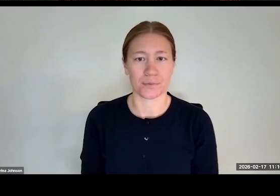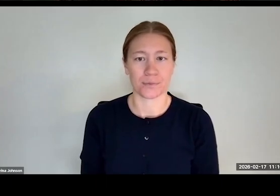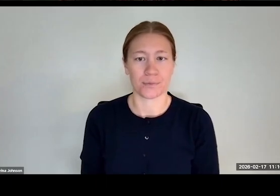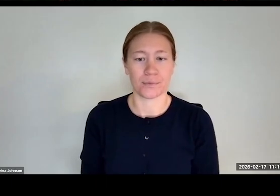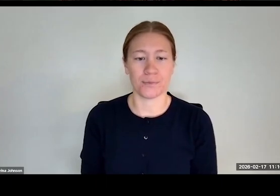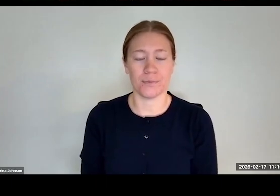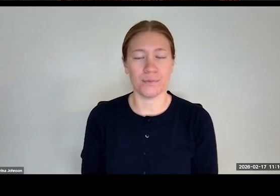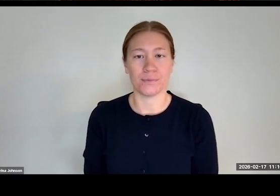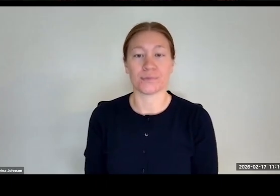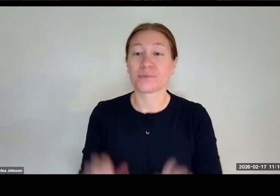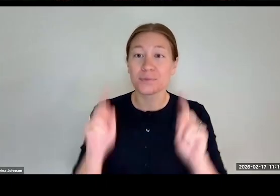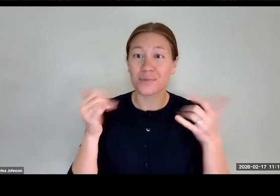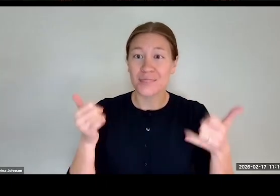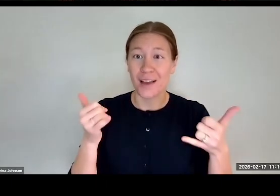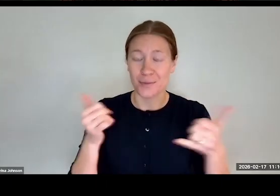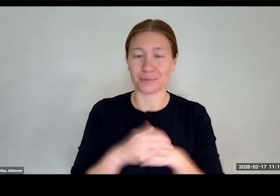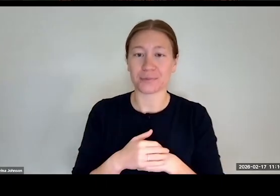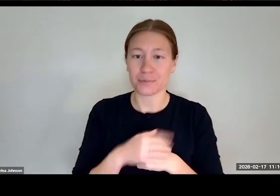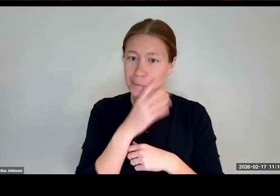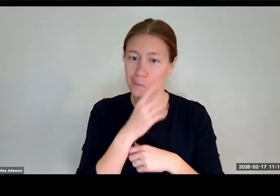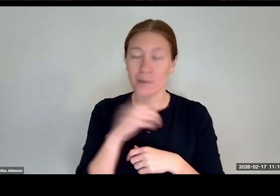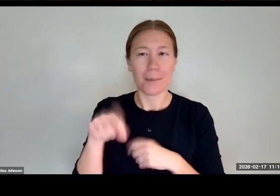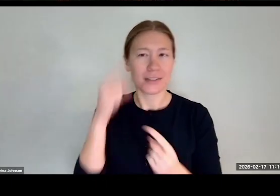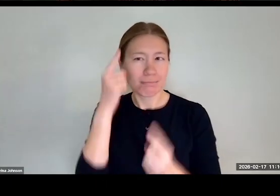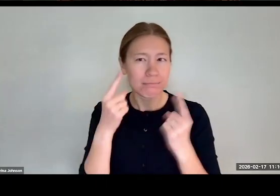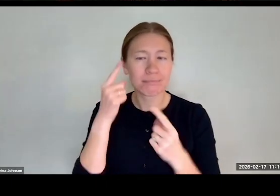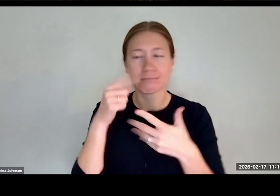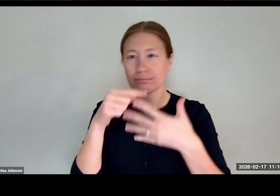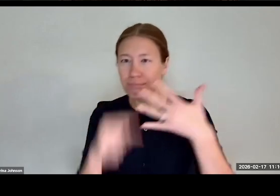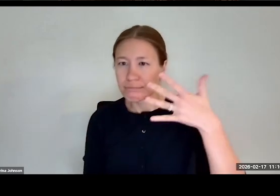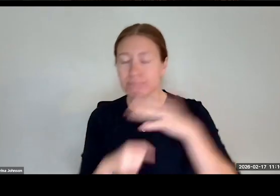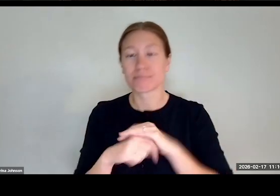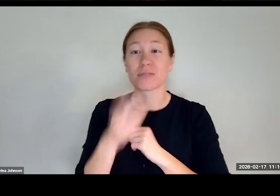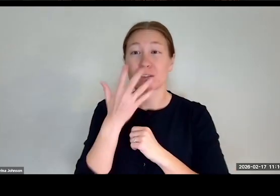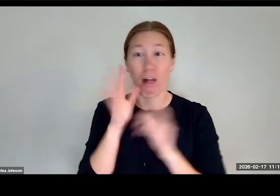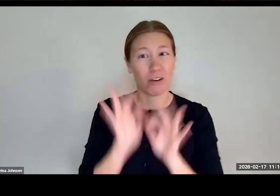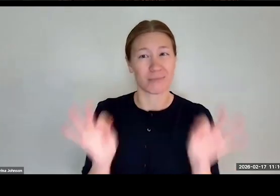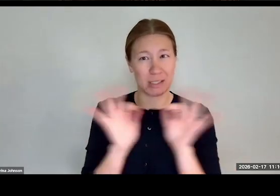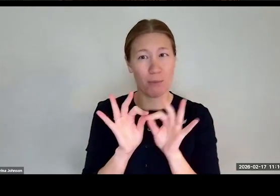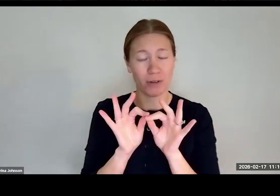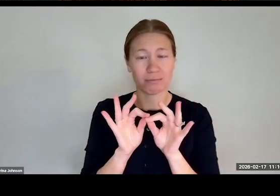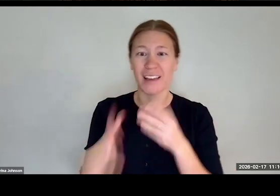Okay, so elements to be aware of in your slide deck color is really important so it adds visual interest